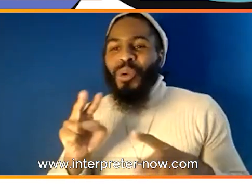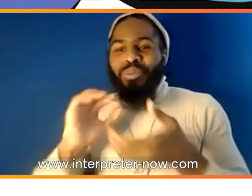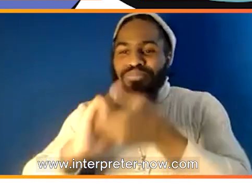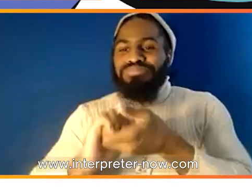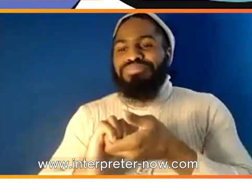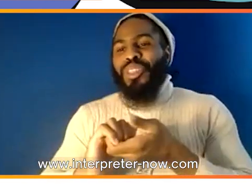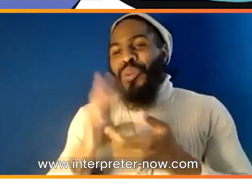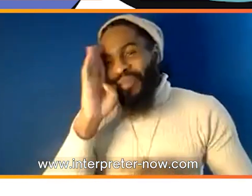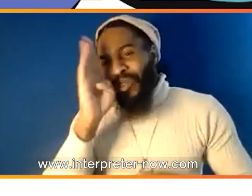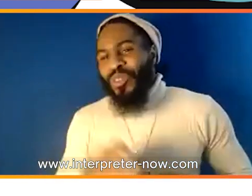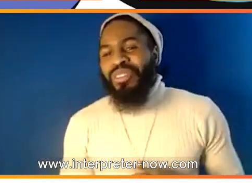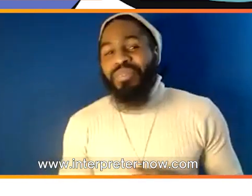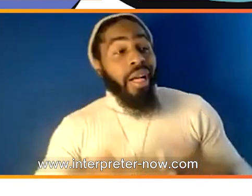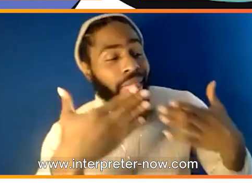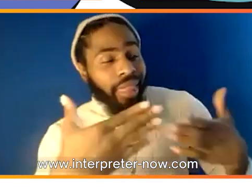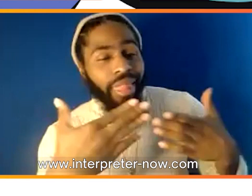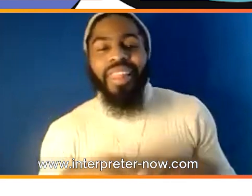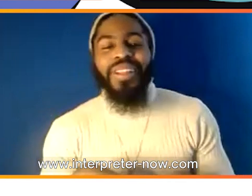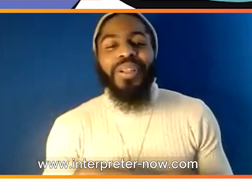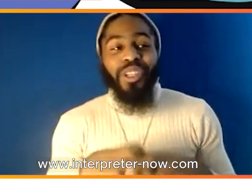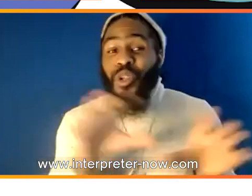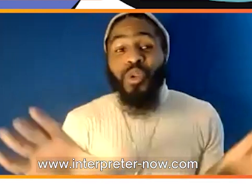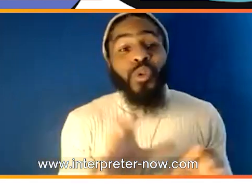and I look forward to working with you more in the future. Excellent.